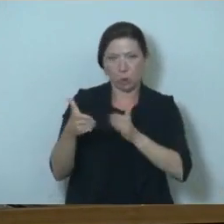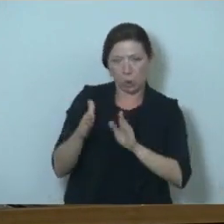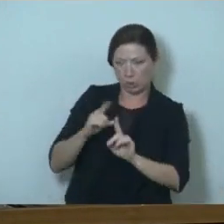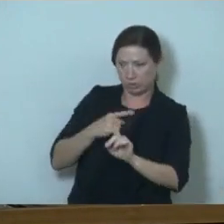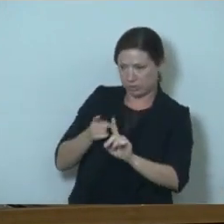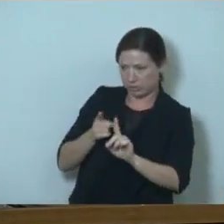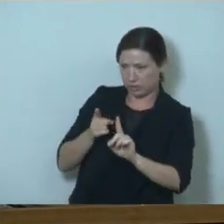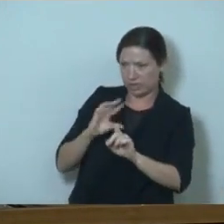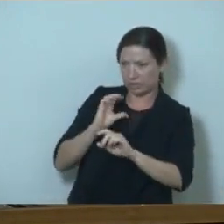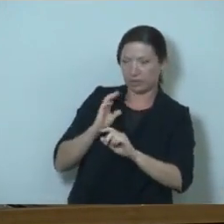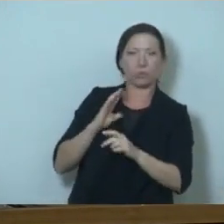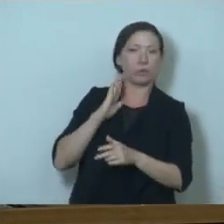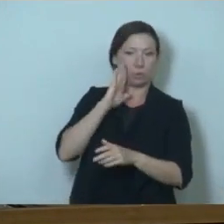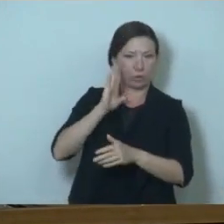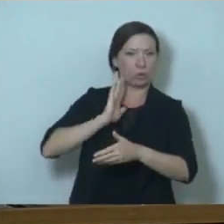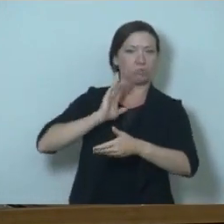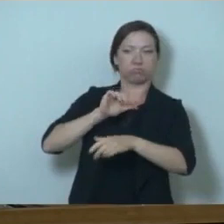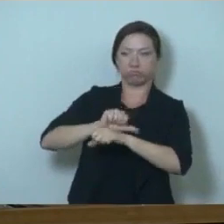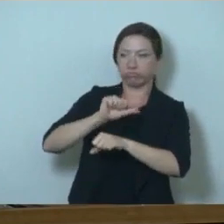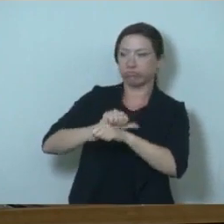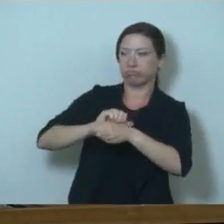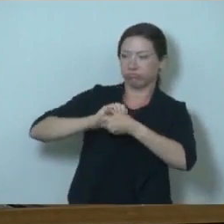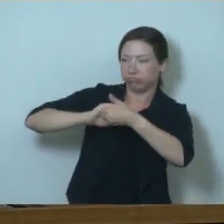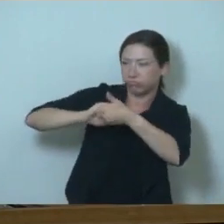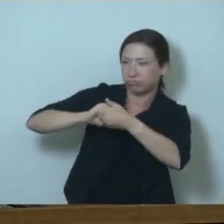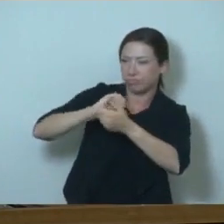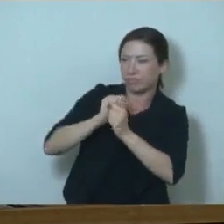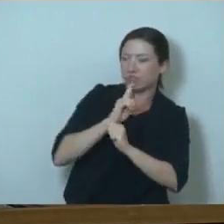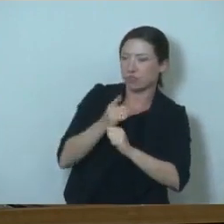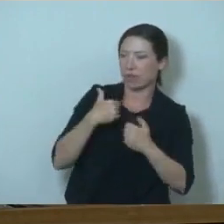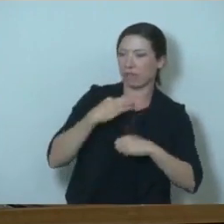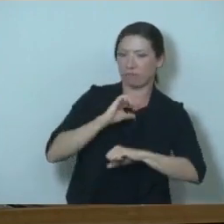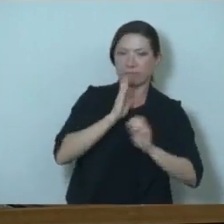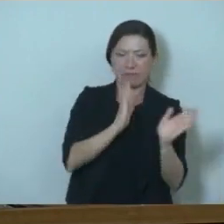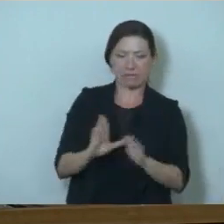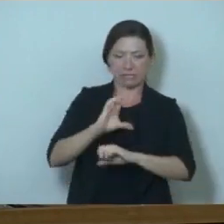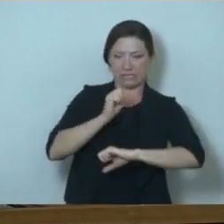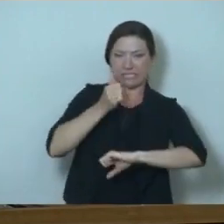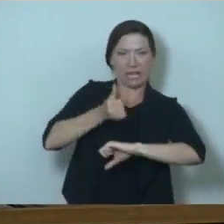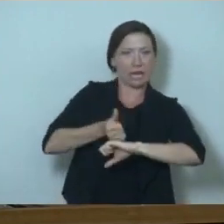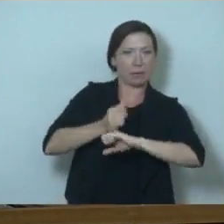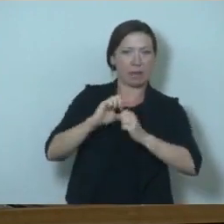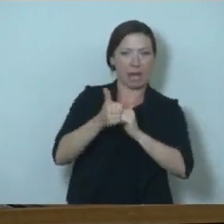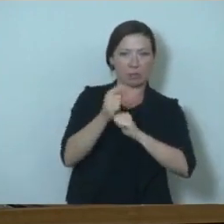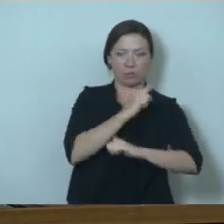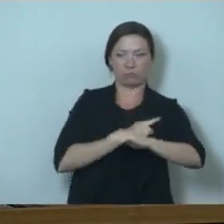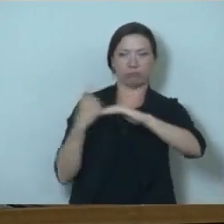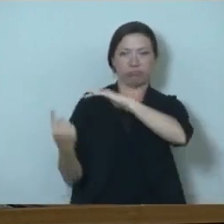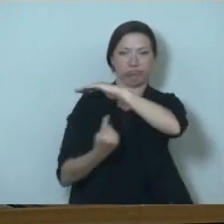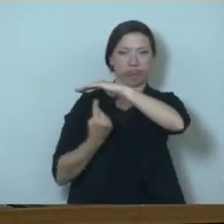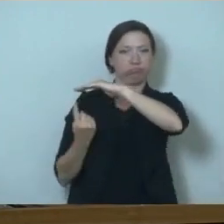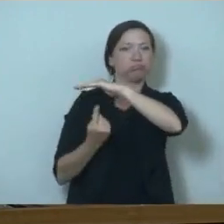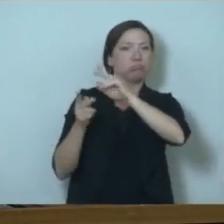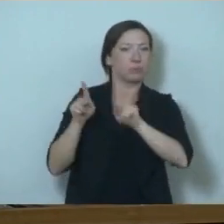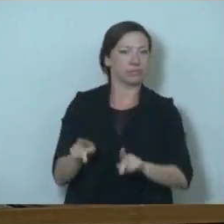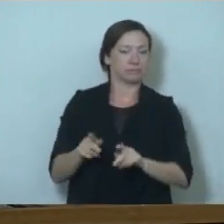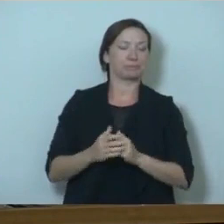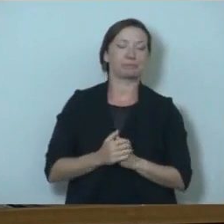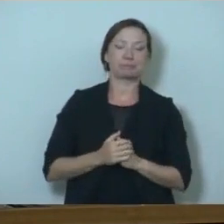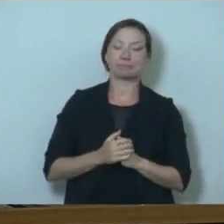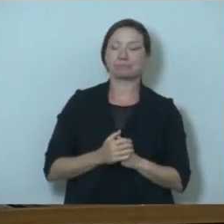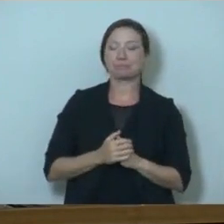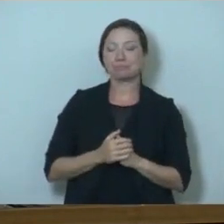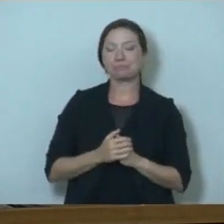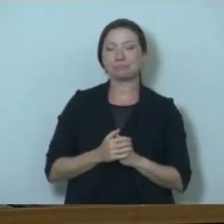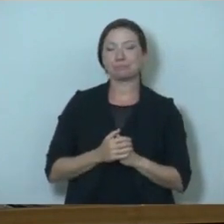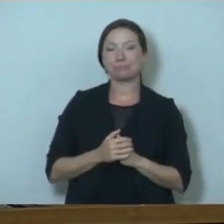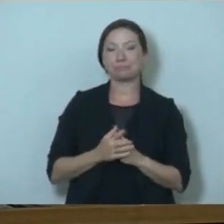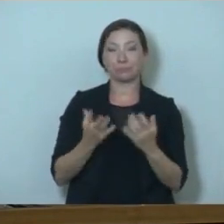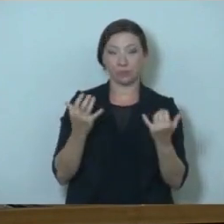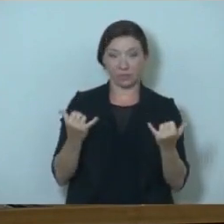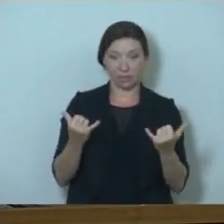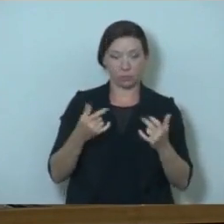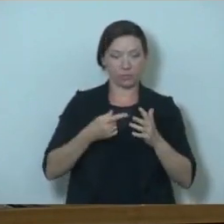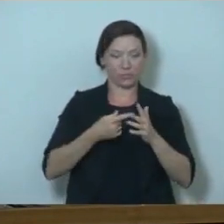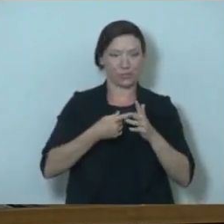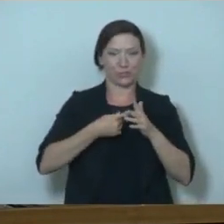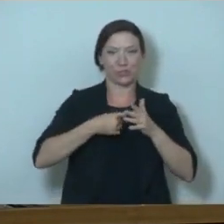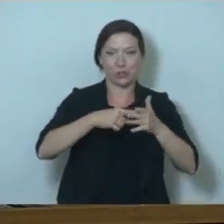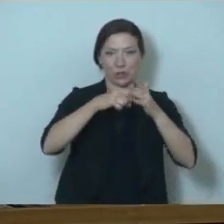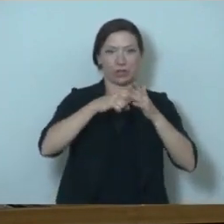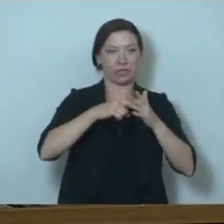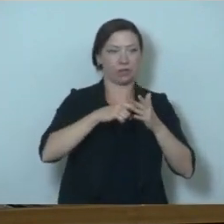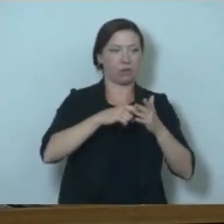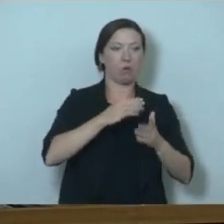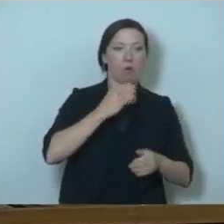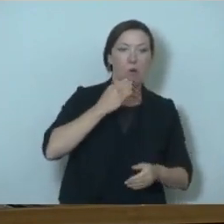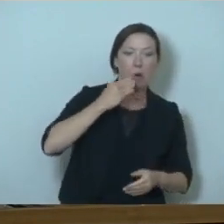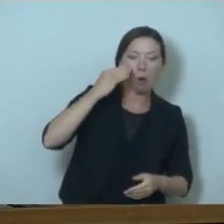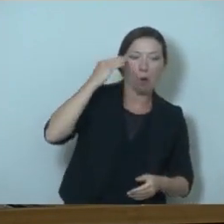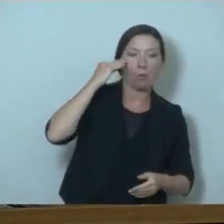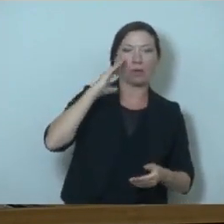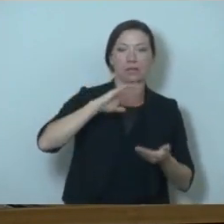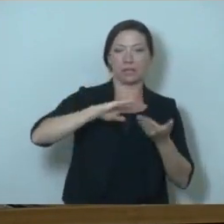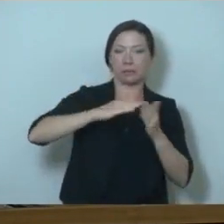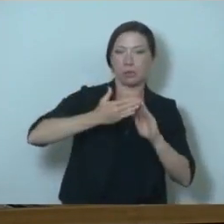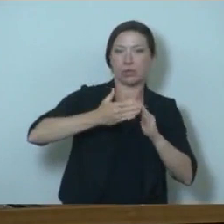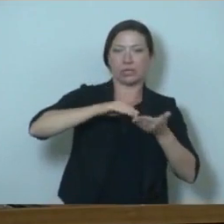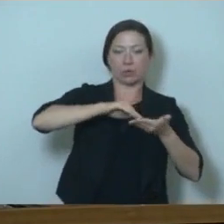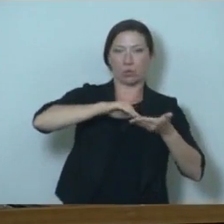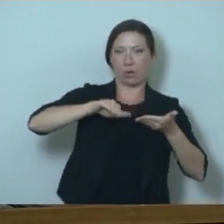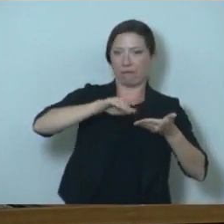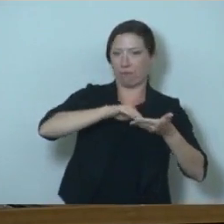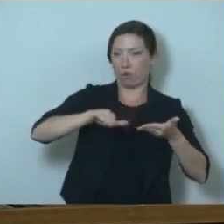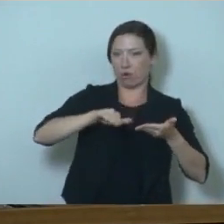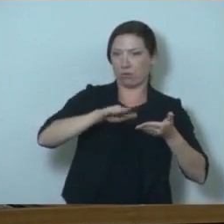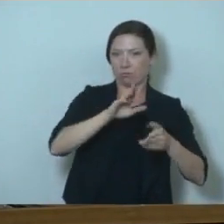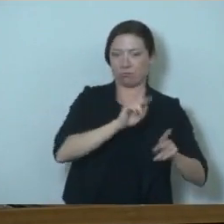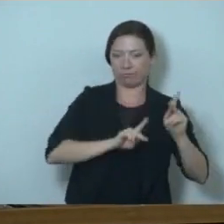REVIEWING THE PRACTICES AND PLANS TO MAKE SURE THEY HAVE ADEQUATE PLAN UNPLACE FOR ANYONE WHO TEST POSITIV WITH WE ARE BEGANNING A CAREFUL AND DELIBERATE TESTING OF OUR